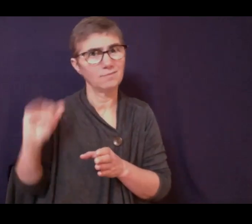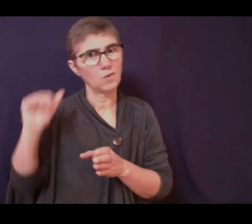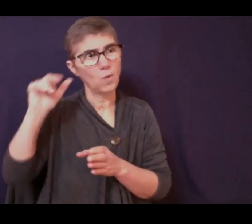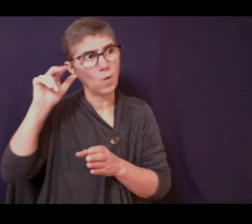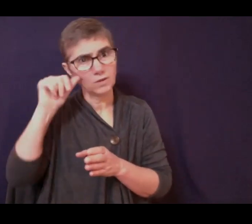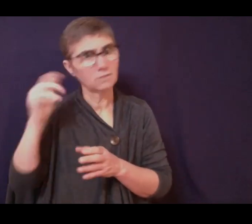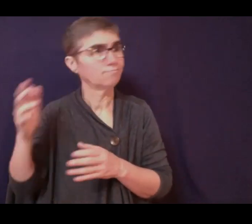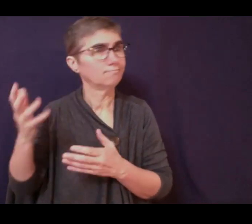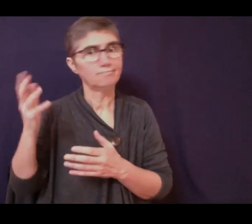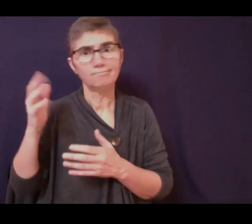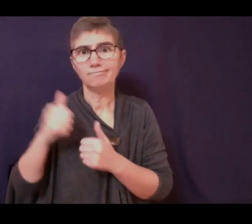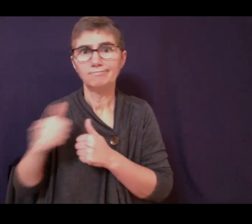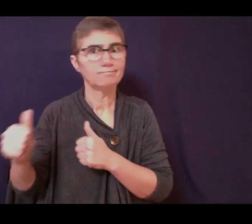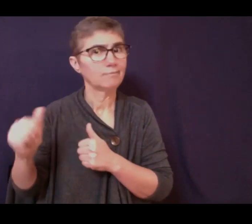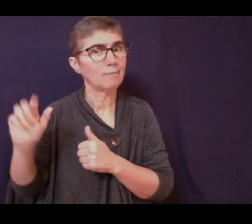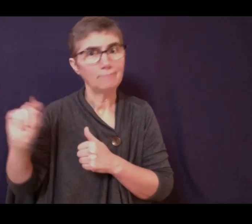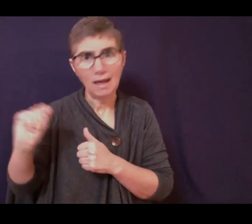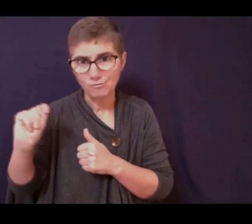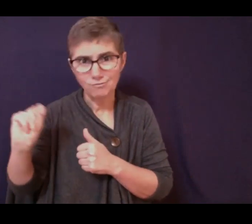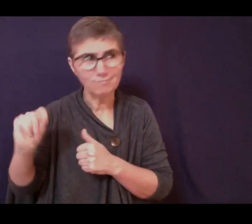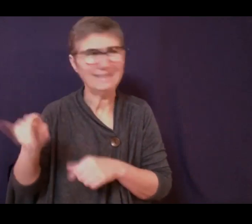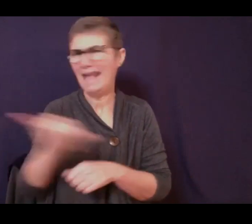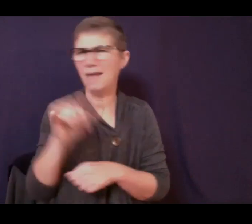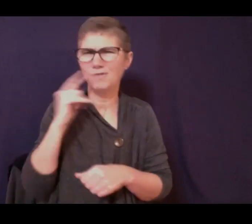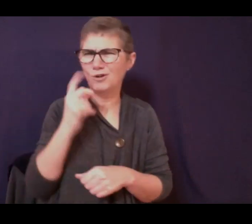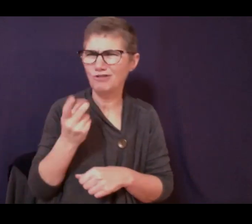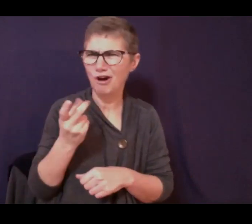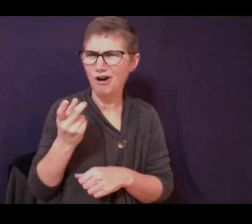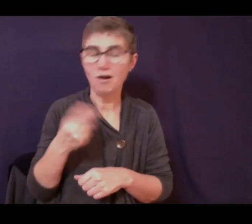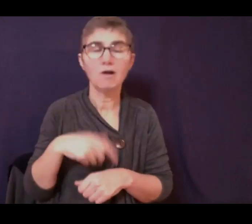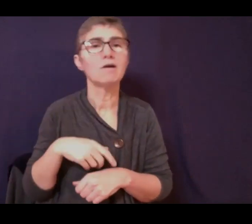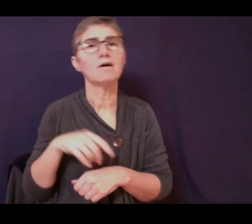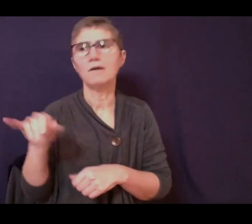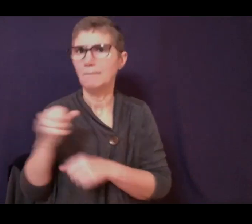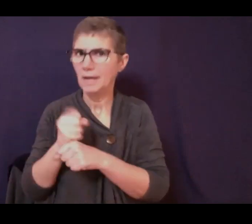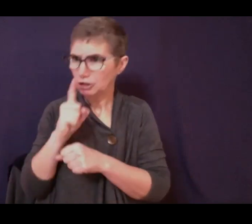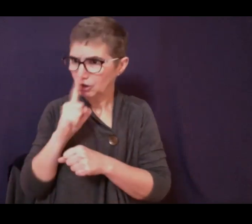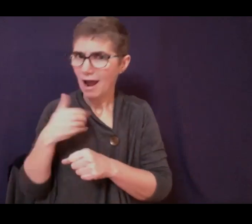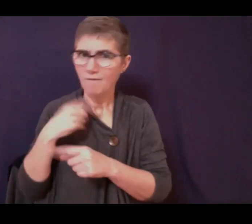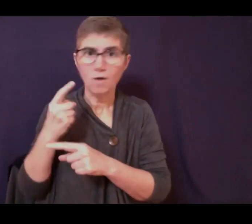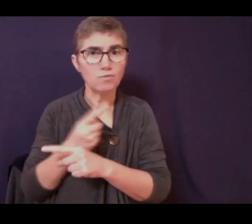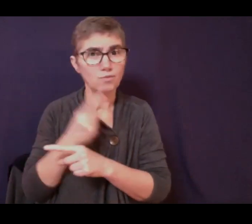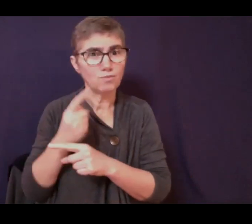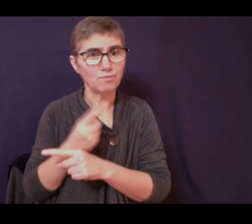the same way that you would for a dog and make sure that that's sort of there's appropriate